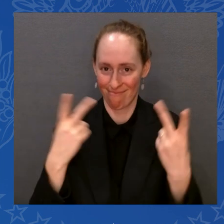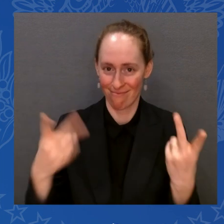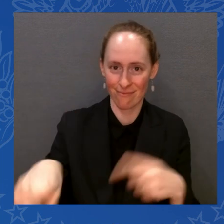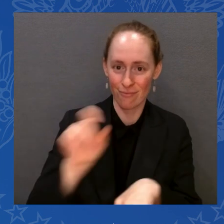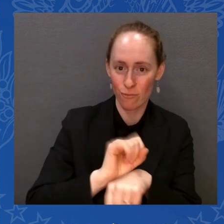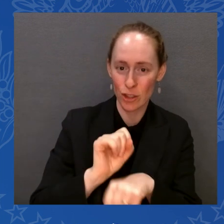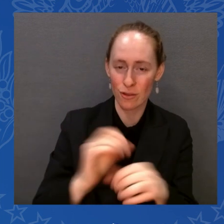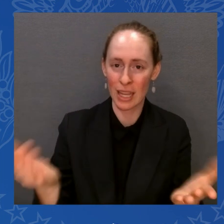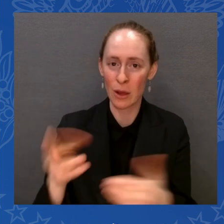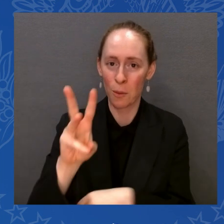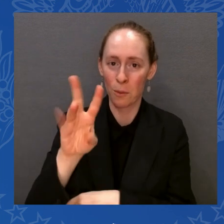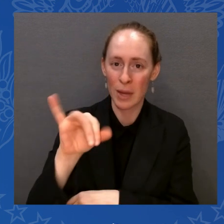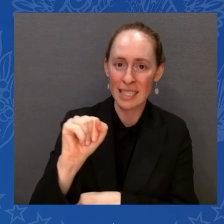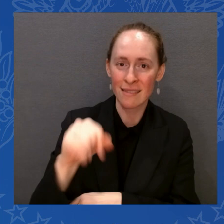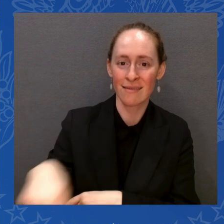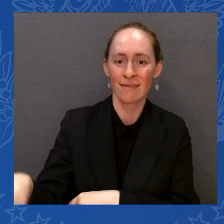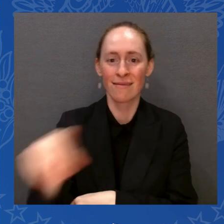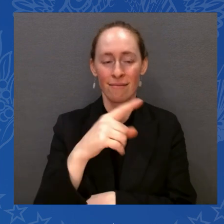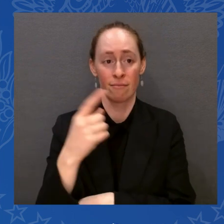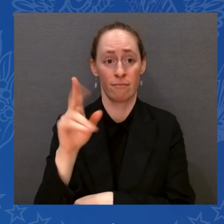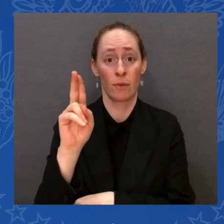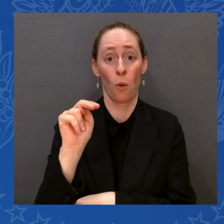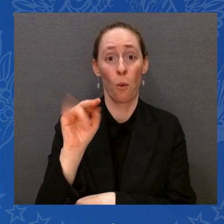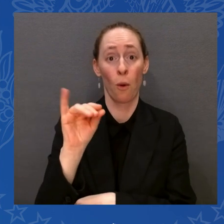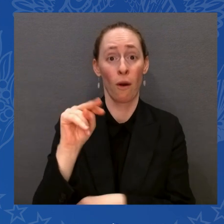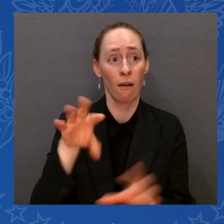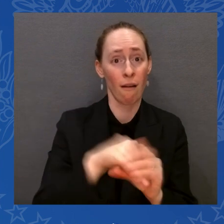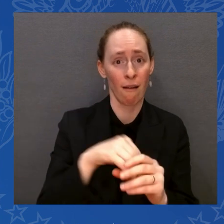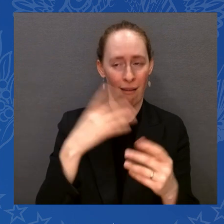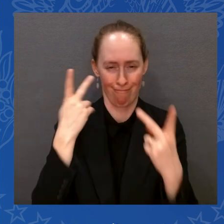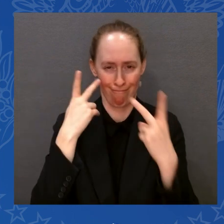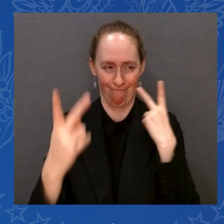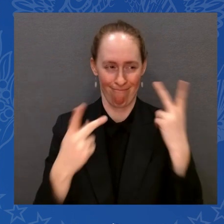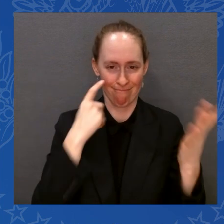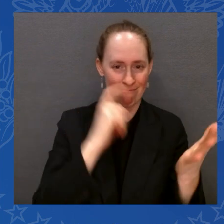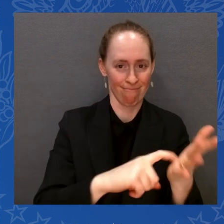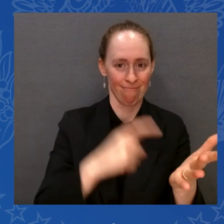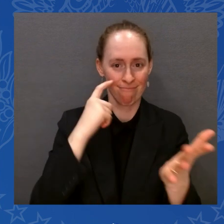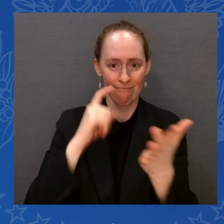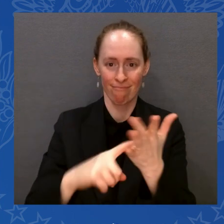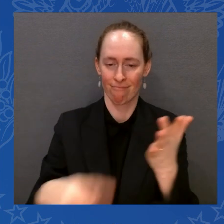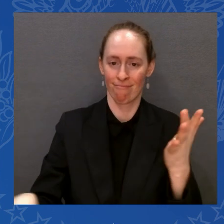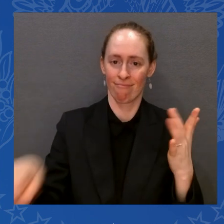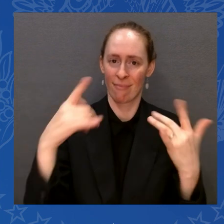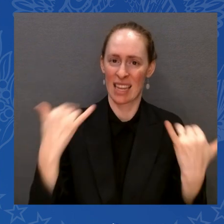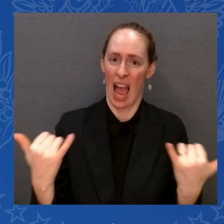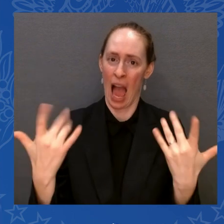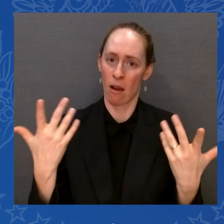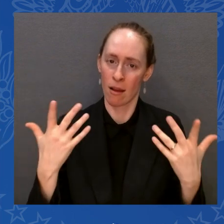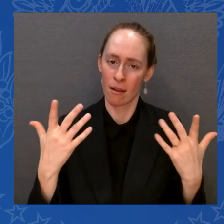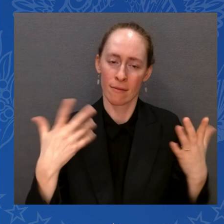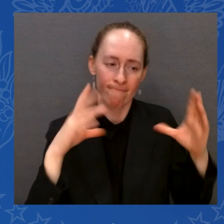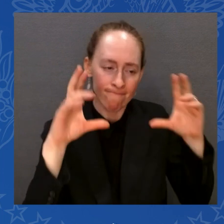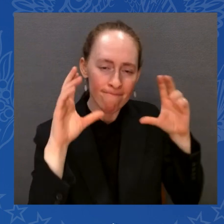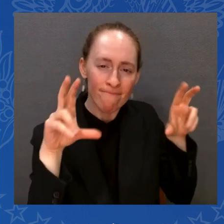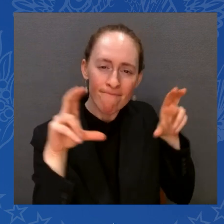Because for the first time in a long time, we're building an economy from the bottom up and the middle out -- from the bottom up and the middle out,